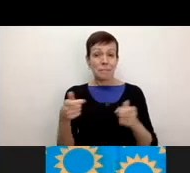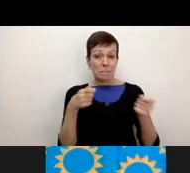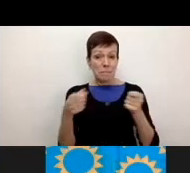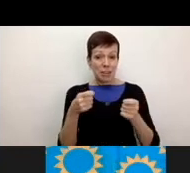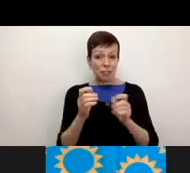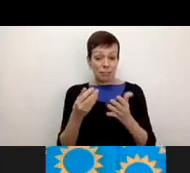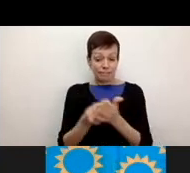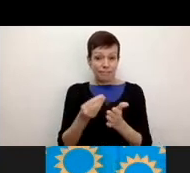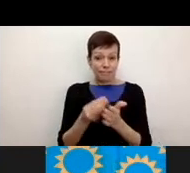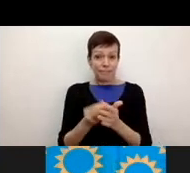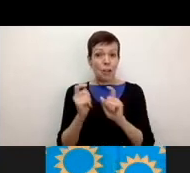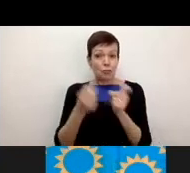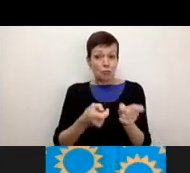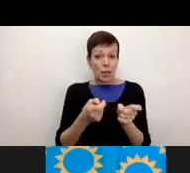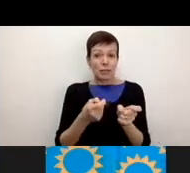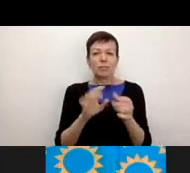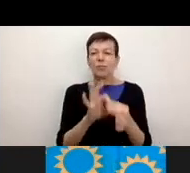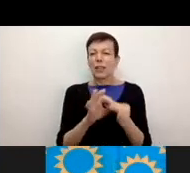And we've had a number of public programs.